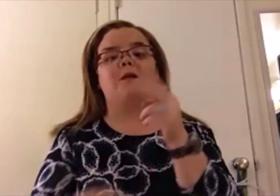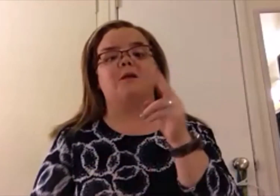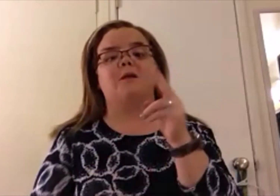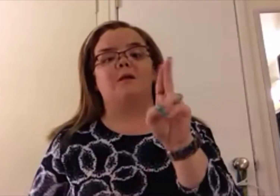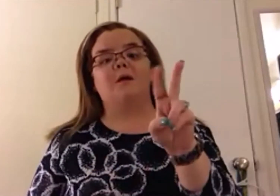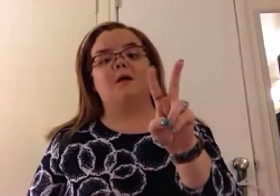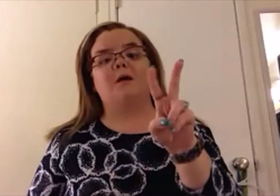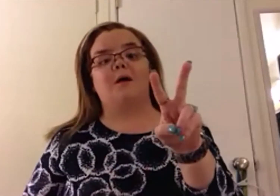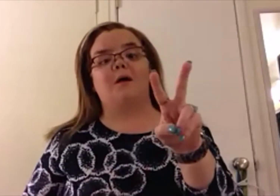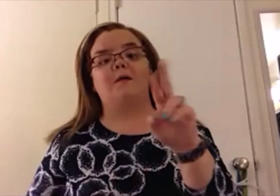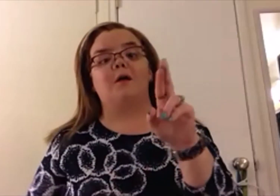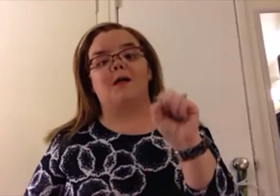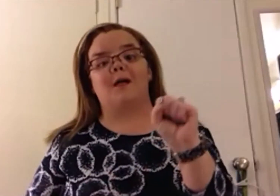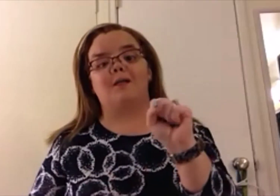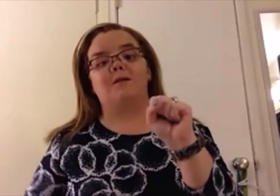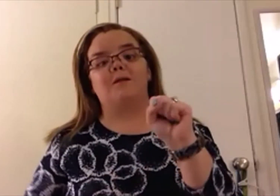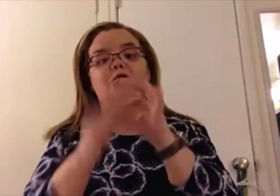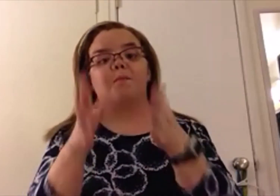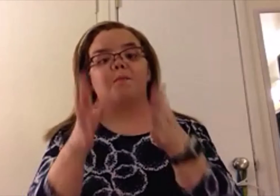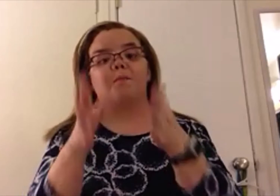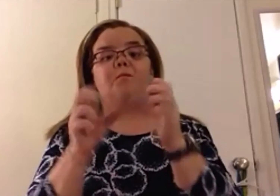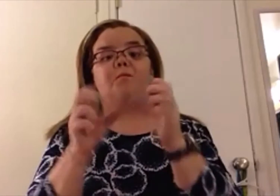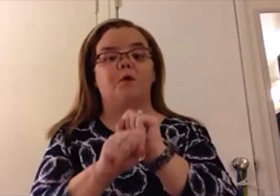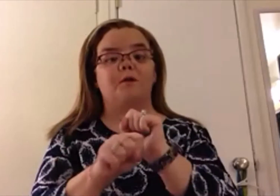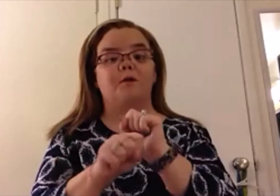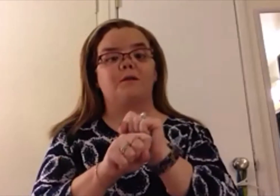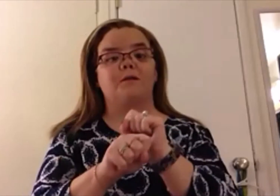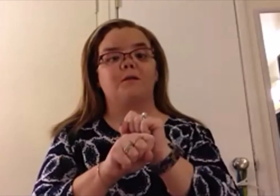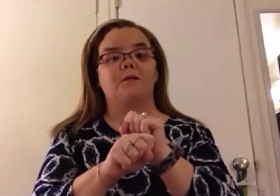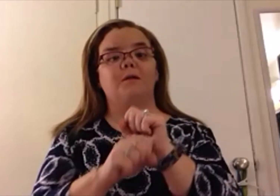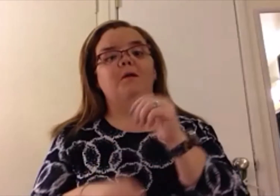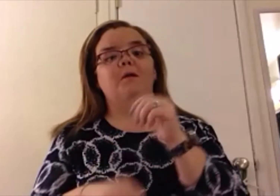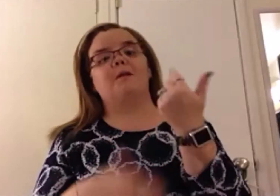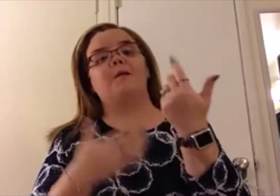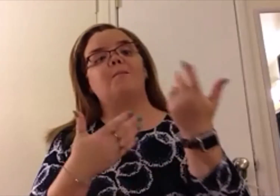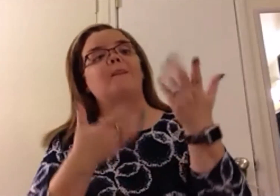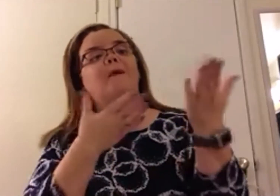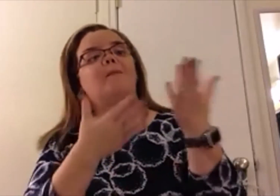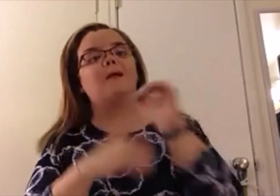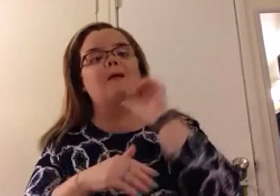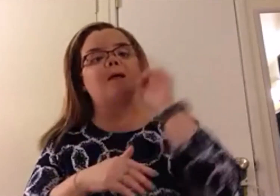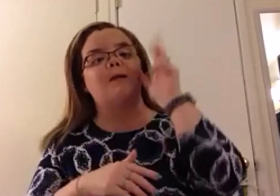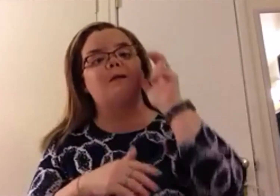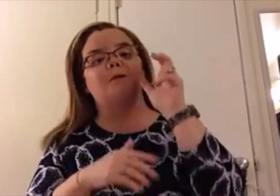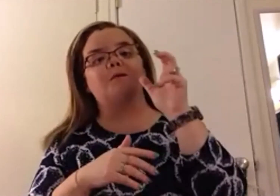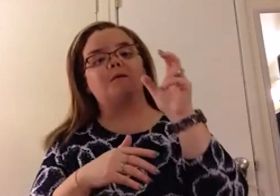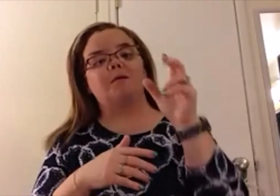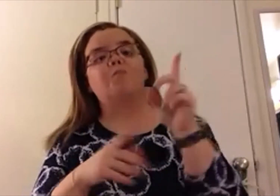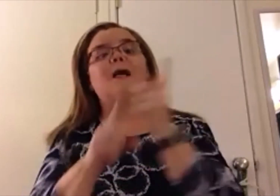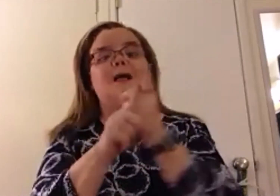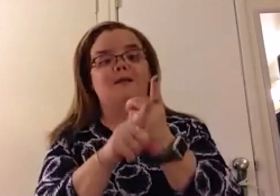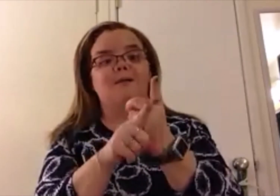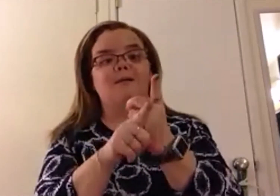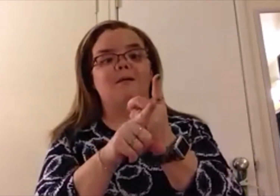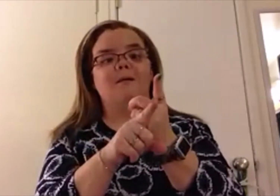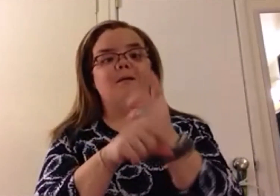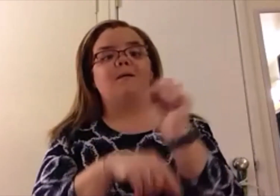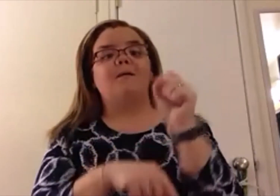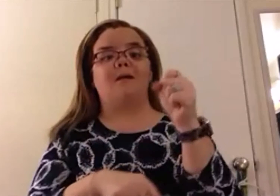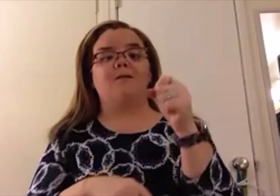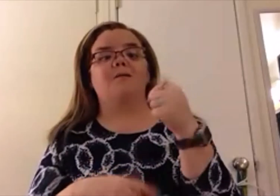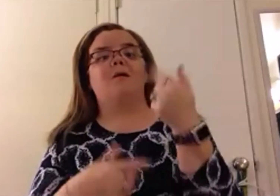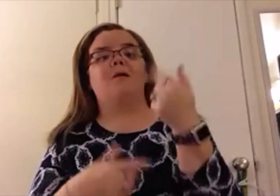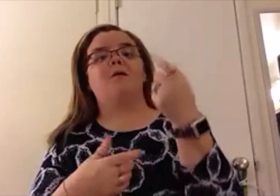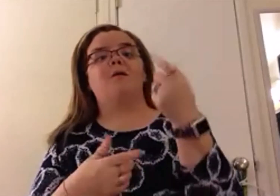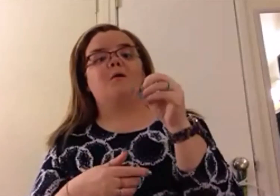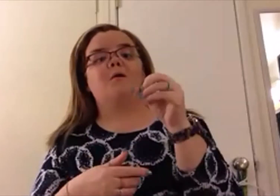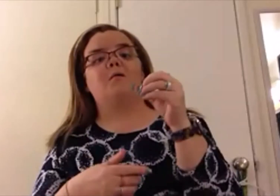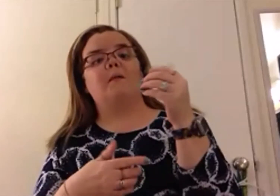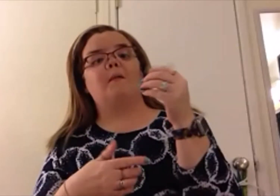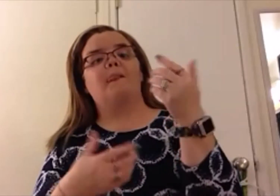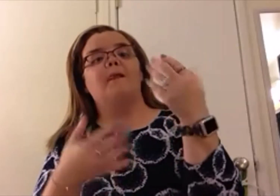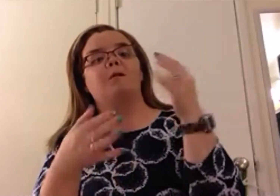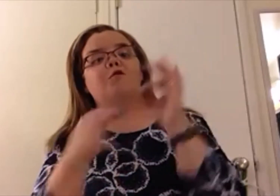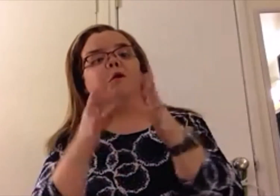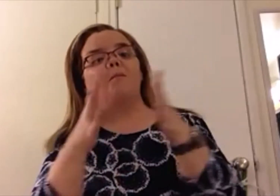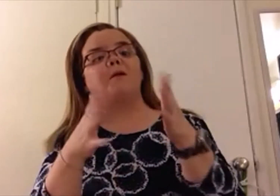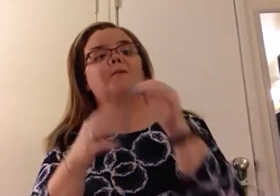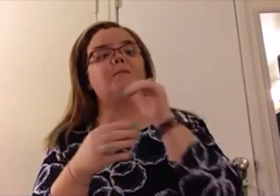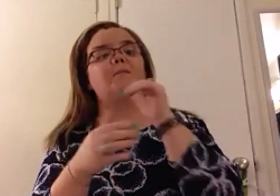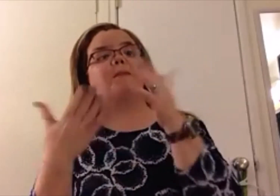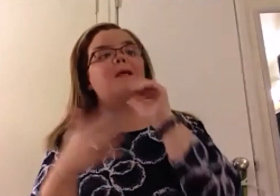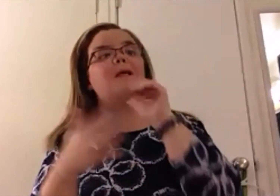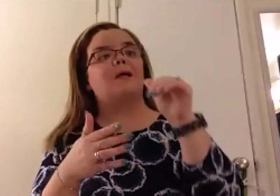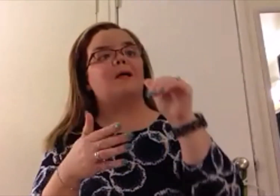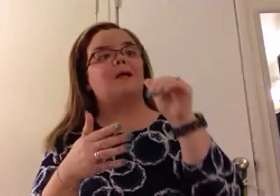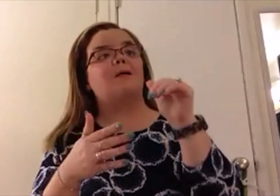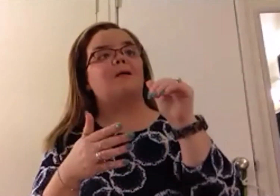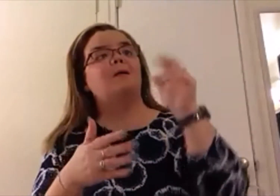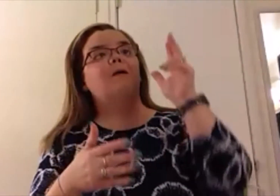a vrs interpreter works they they may not hear right yes so the interpreter may not